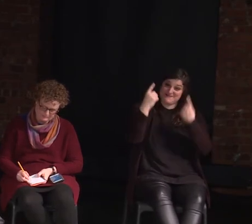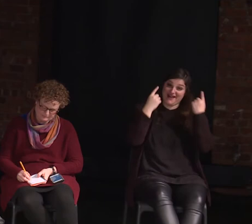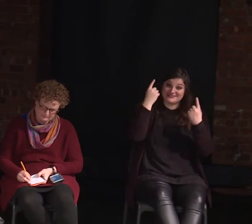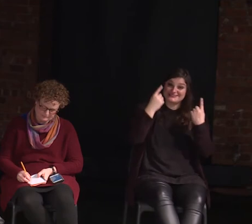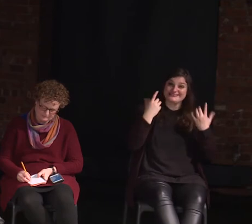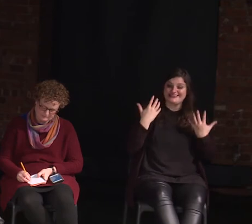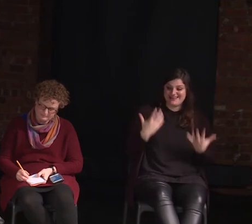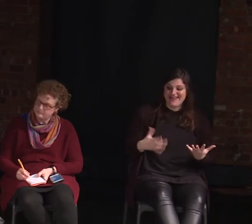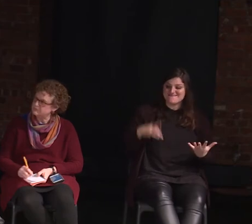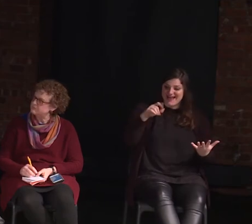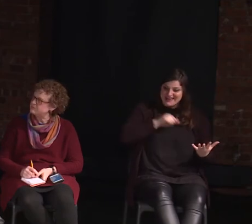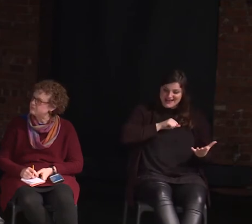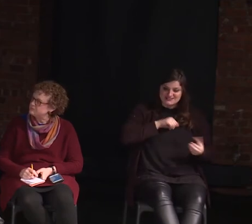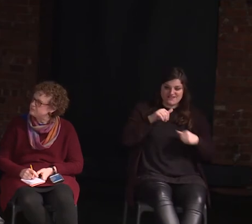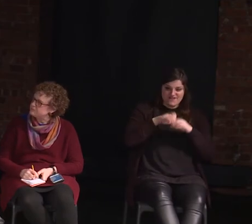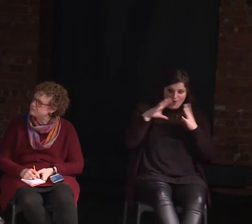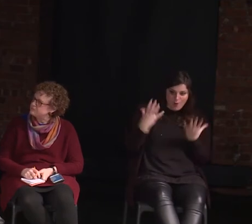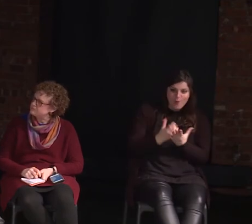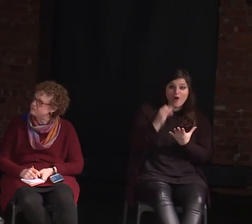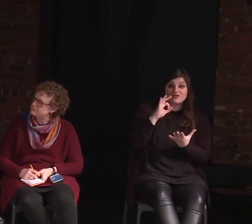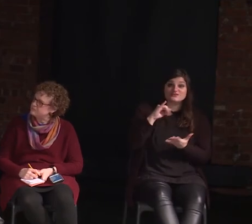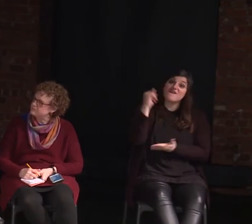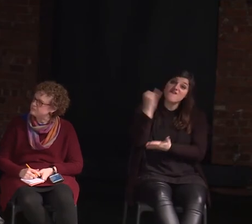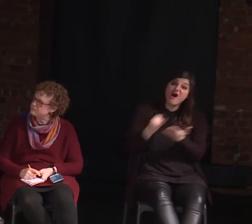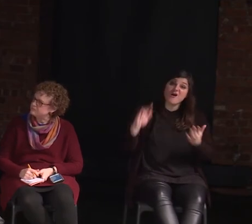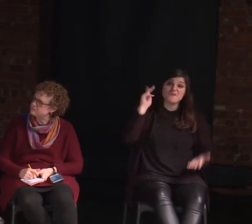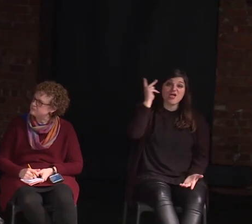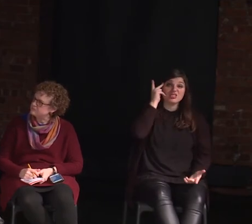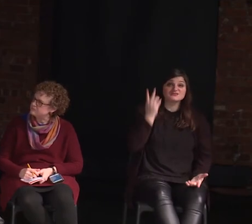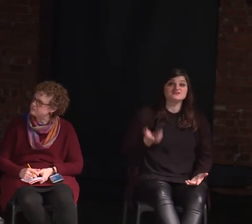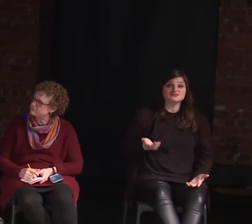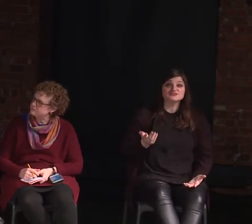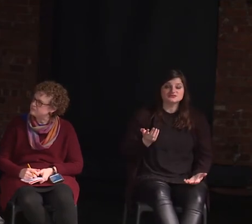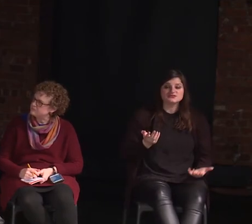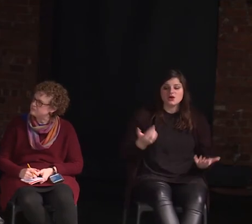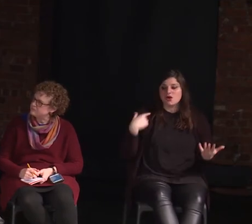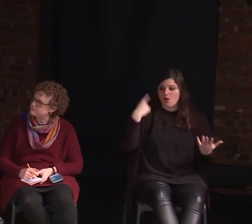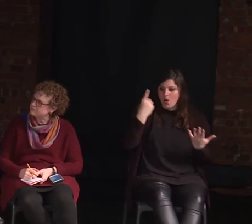and there is an important question about what's going to happen to the NEA in the NEA age?